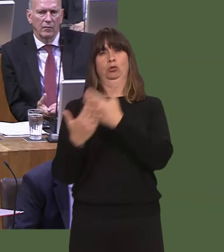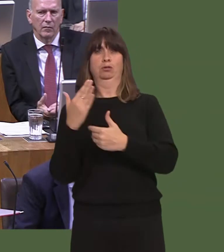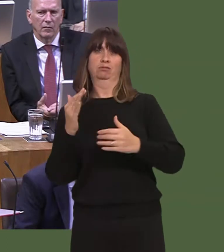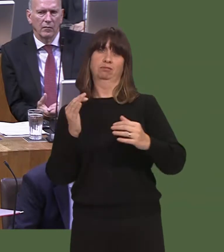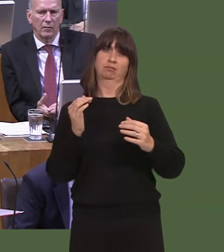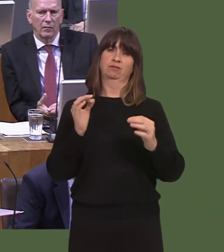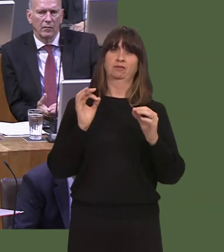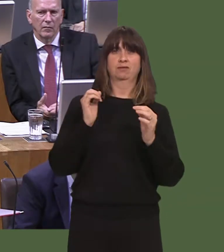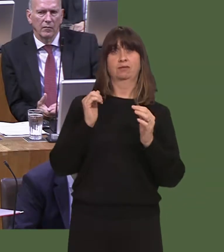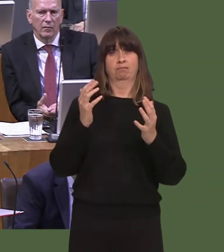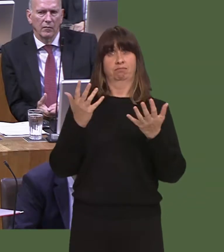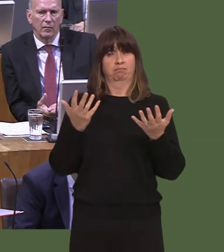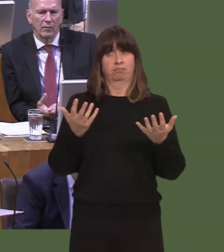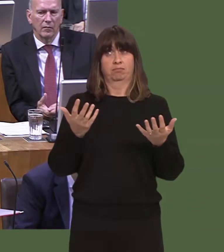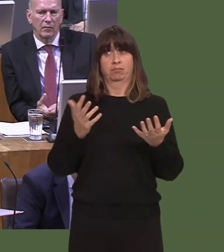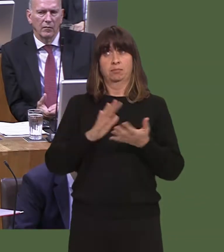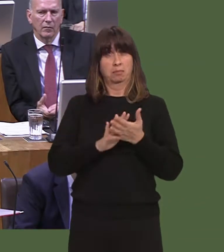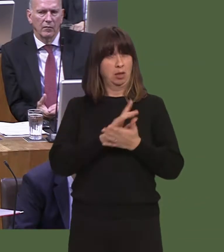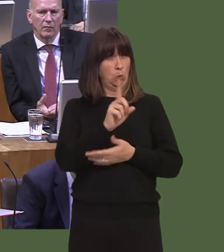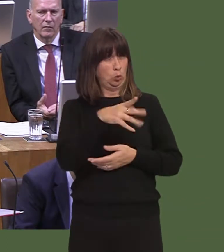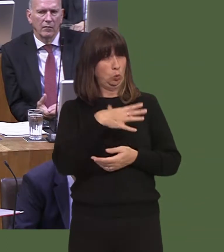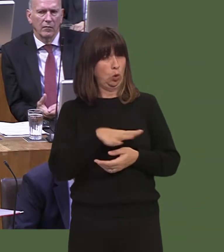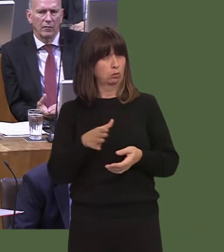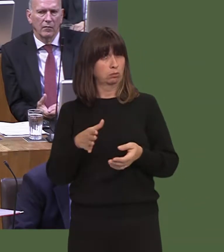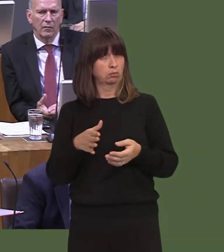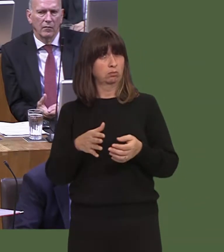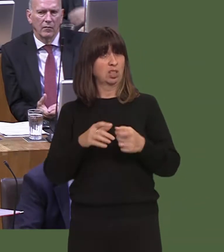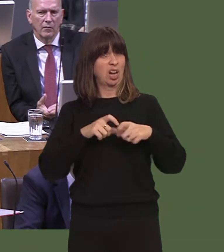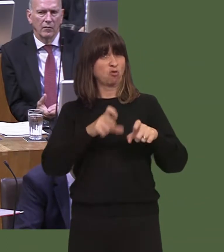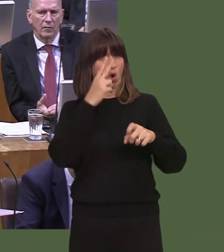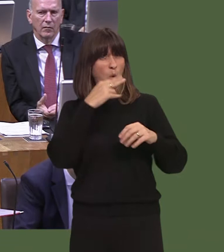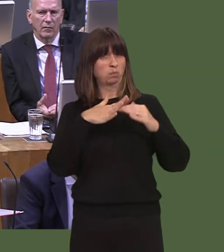I don't know what he's trying to say hereówhether we should not have new schools or that we should carry on with the same old buildings.